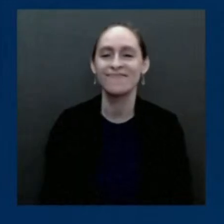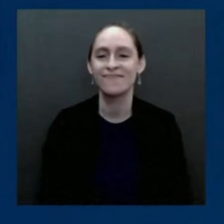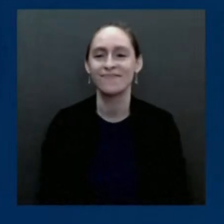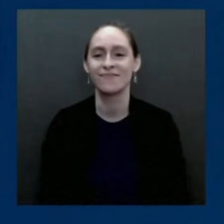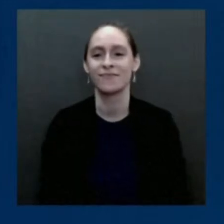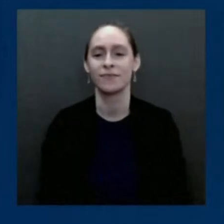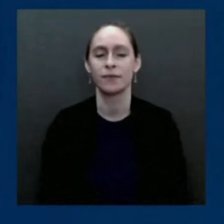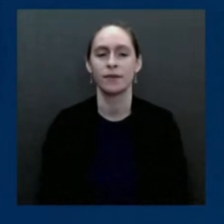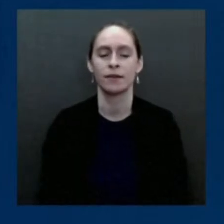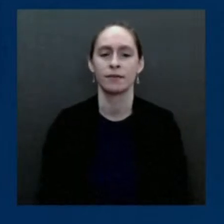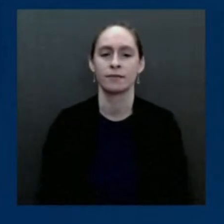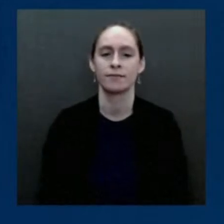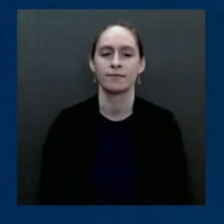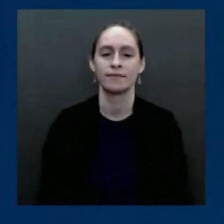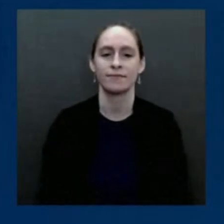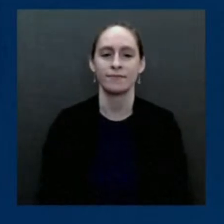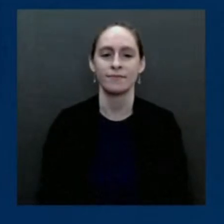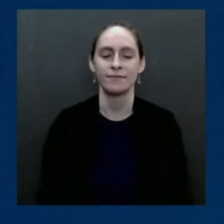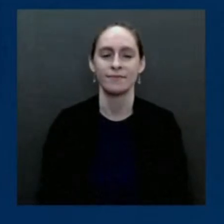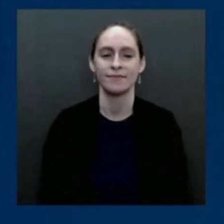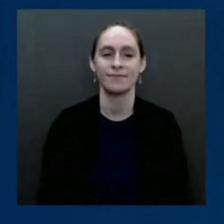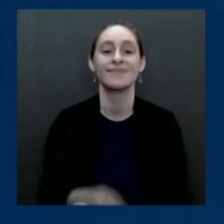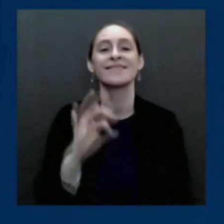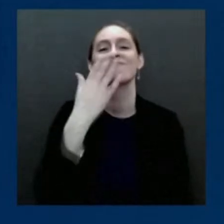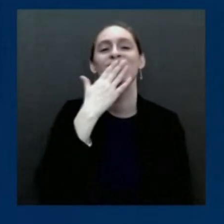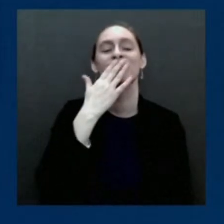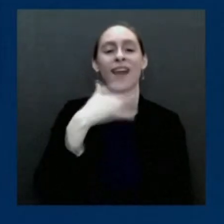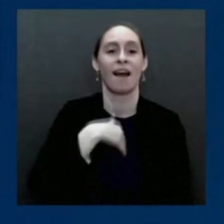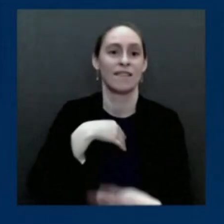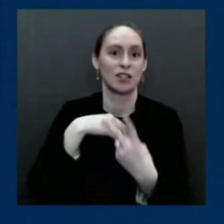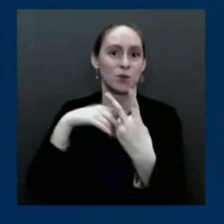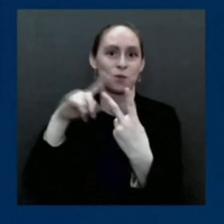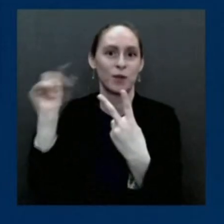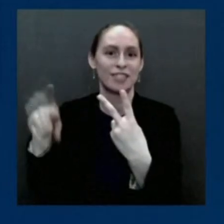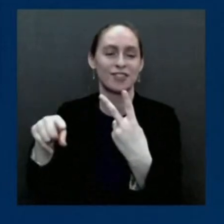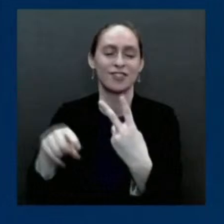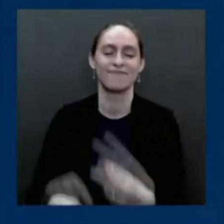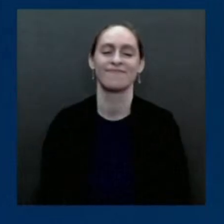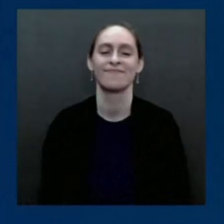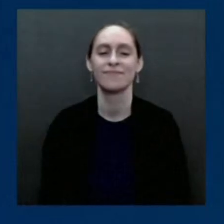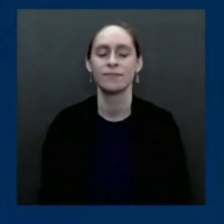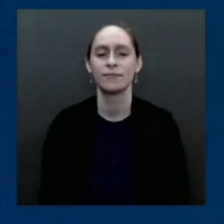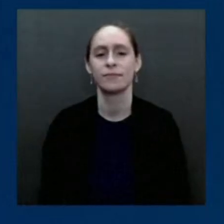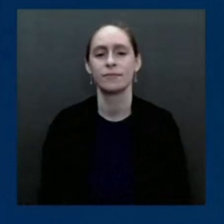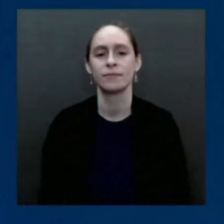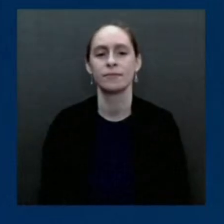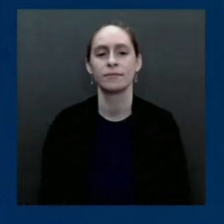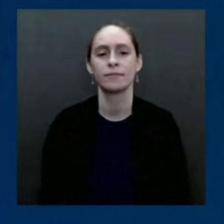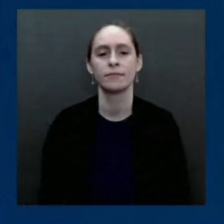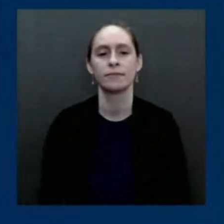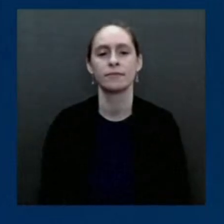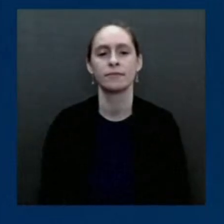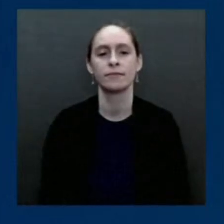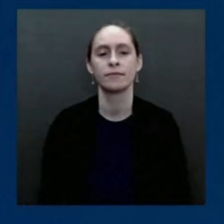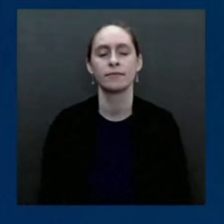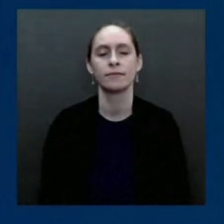NEWS NATION NOW. THANKS R TAKING MY QUESTIONS. I HAVE TWO. I'M STILL A LITTLE BIT UNCLEAR